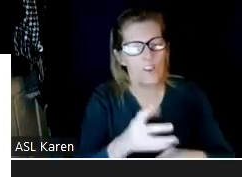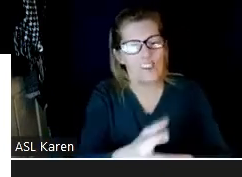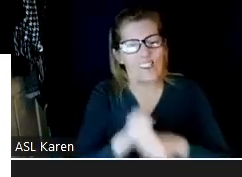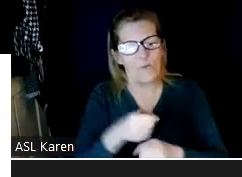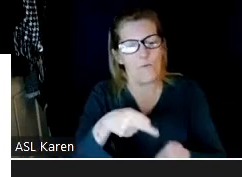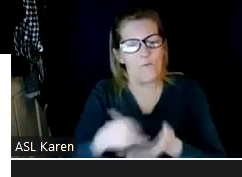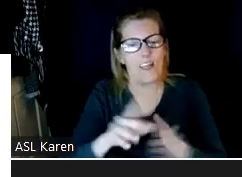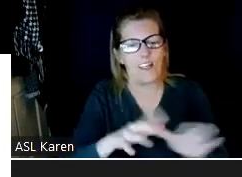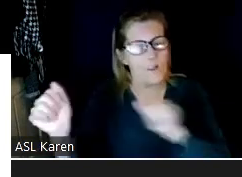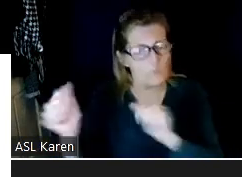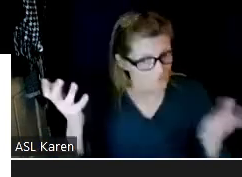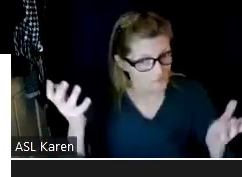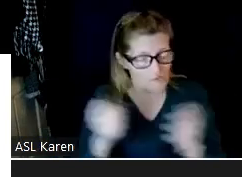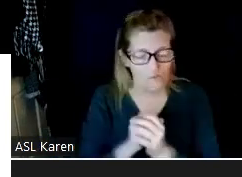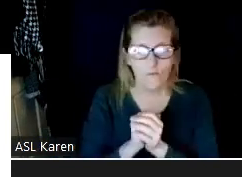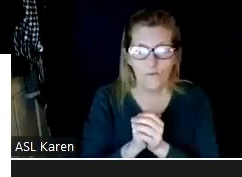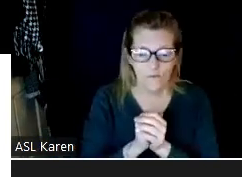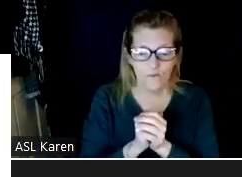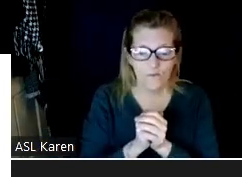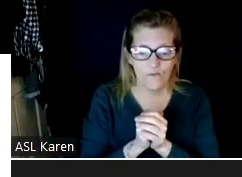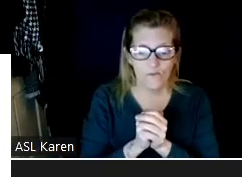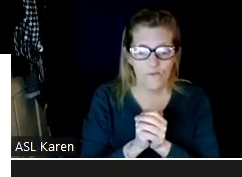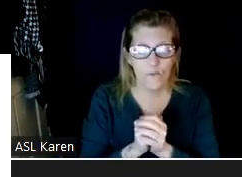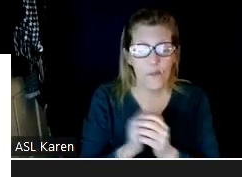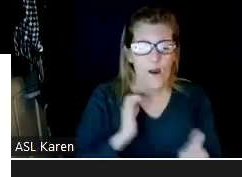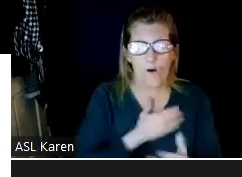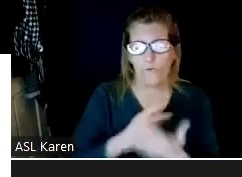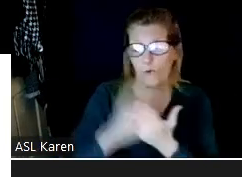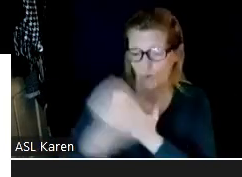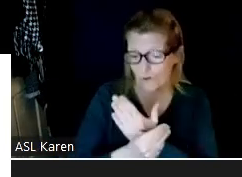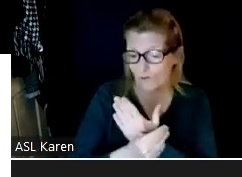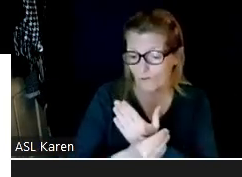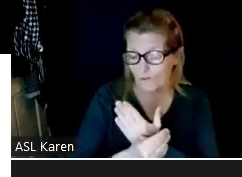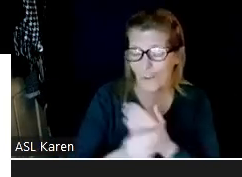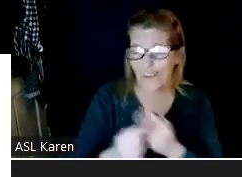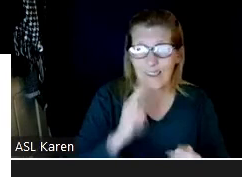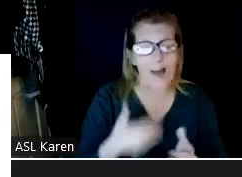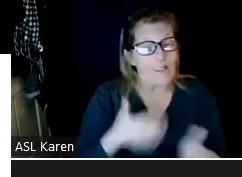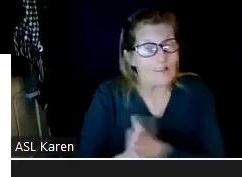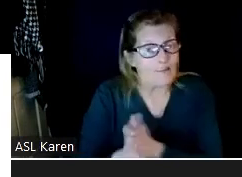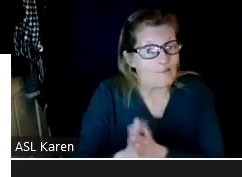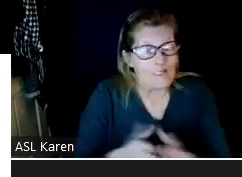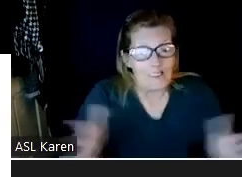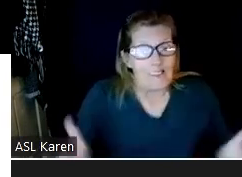15:19:50 our program has a very ambitious implementation schedule and this slide shows